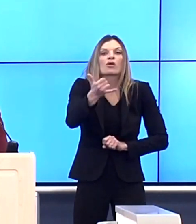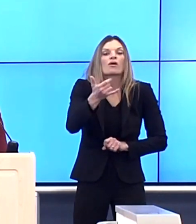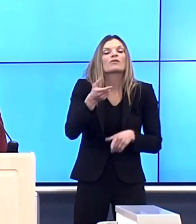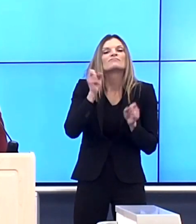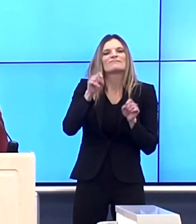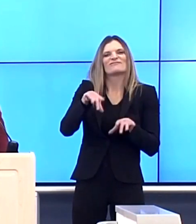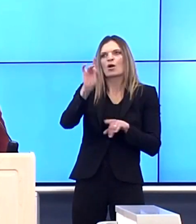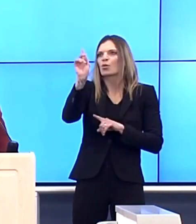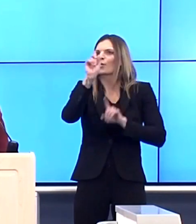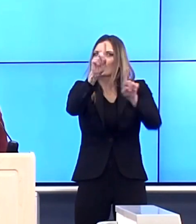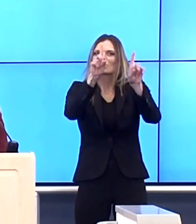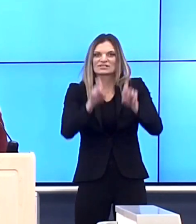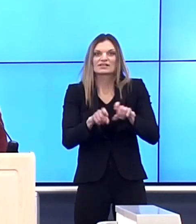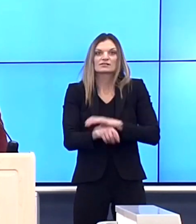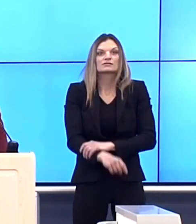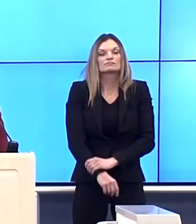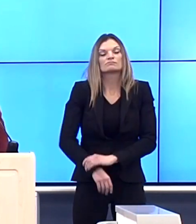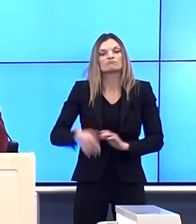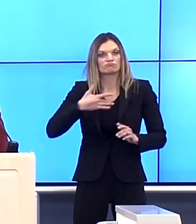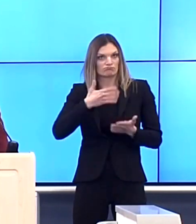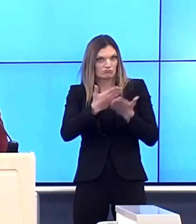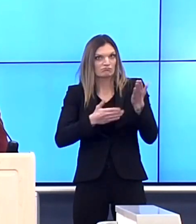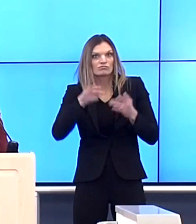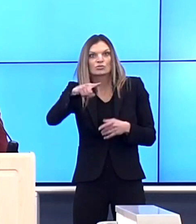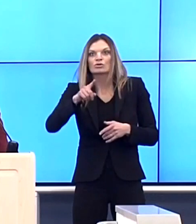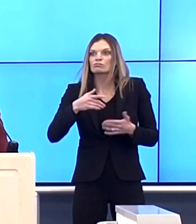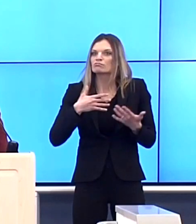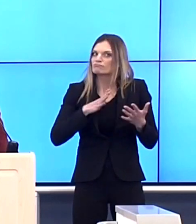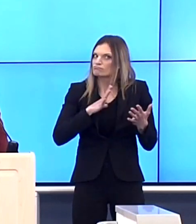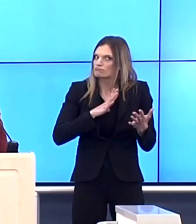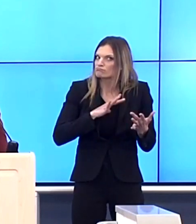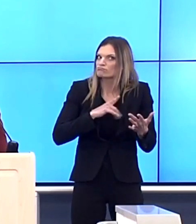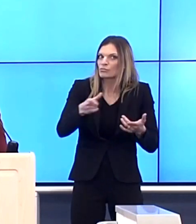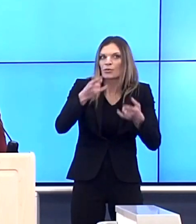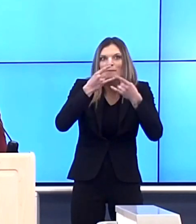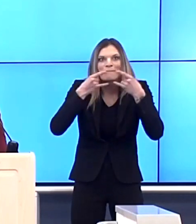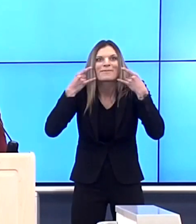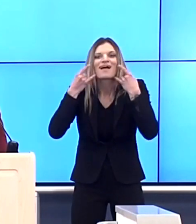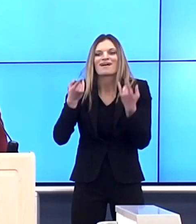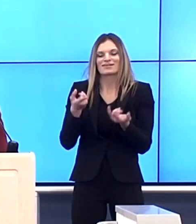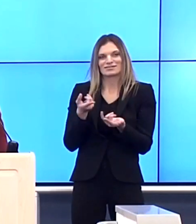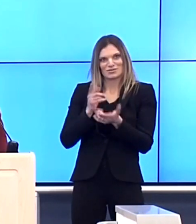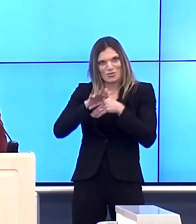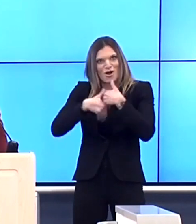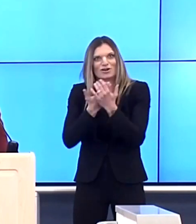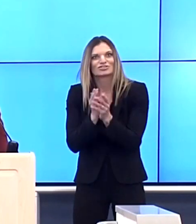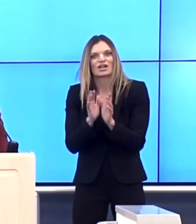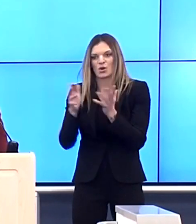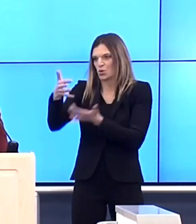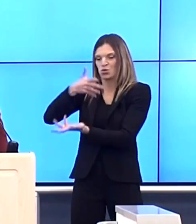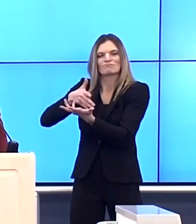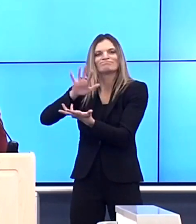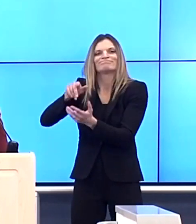FREE. MANY OF YOU OUT THERE ARE MANY OF YOU OUT THERE ARE ALREADY DOING THE RIGHT THING. ALREADY DOING THE RIGHT THING. YOU’RE WEARING YOUR MASK, YOU’RE YOU’RE WEARING YOUR MASK, YOU’RE NOT GATHERING IN GROUPS, YOU’RE